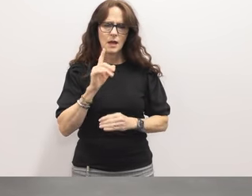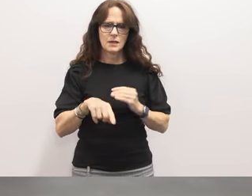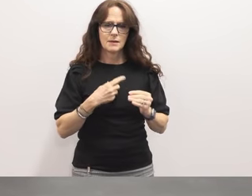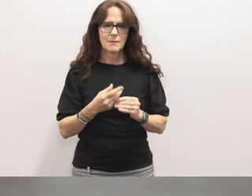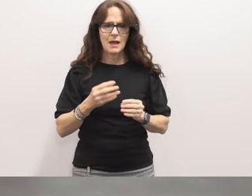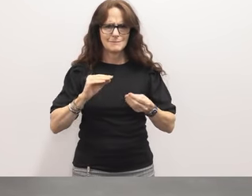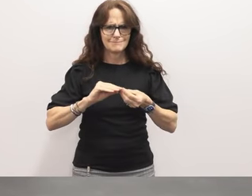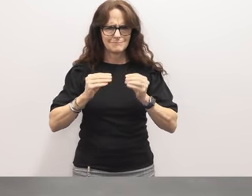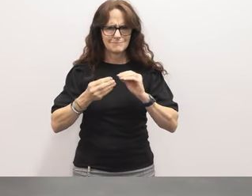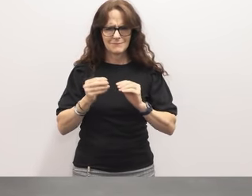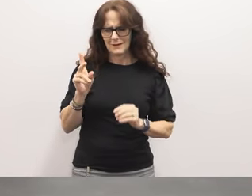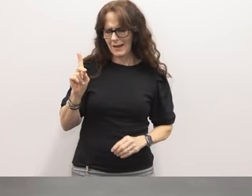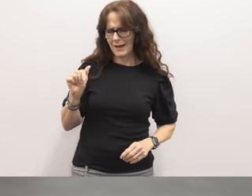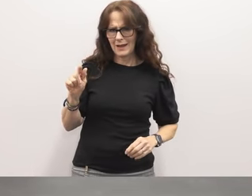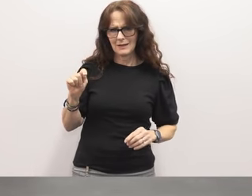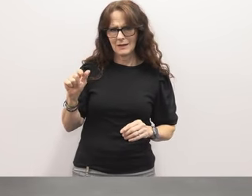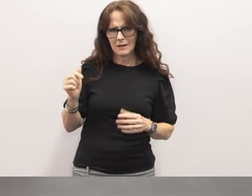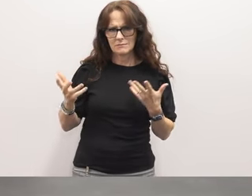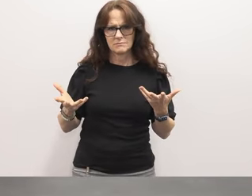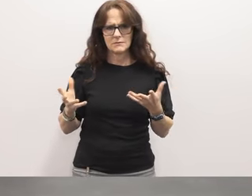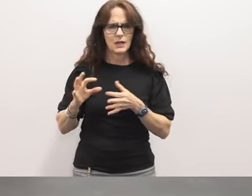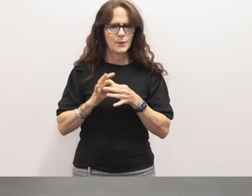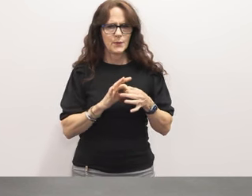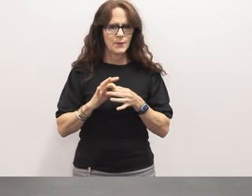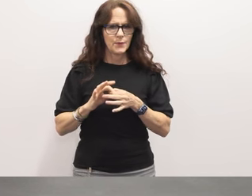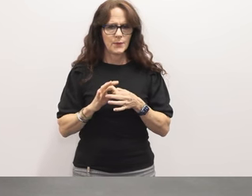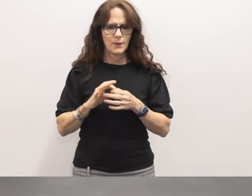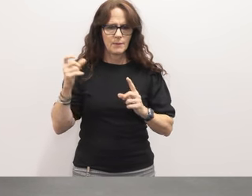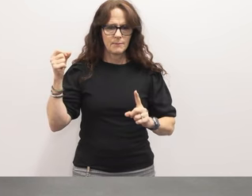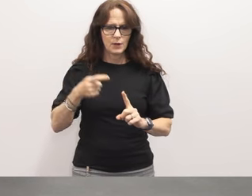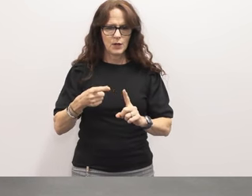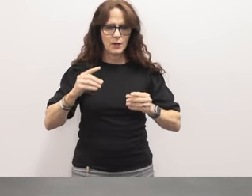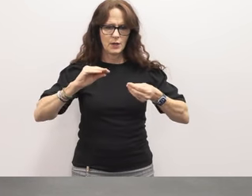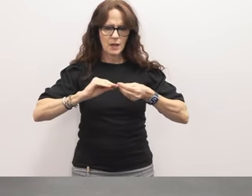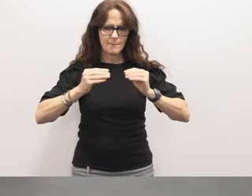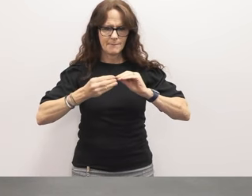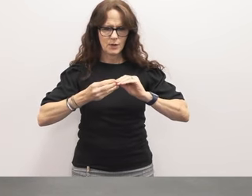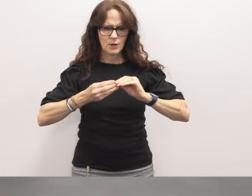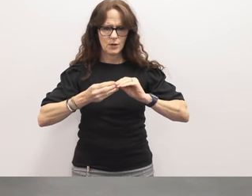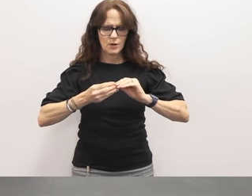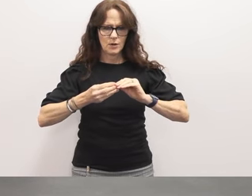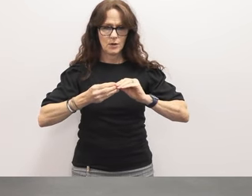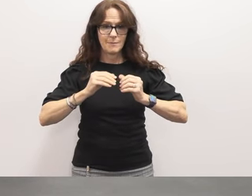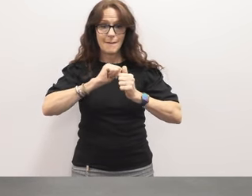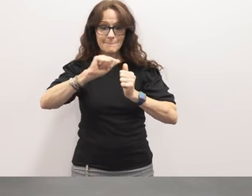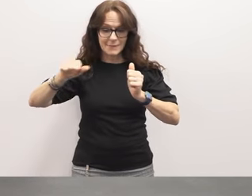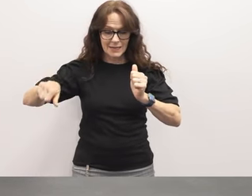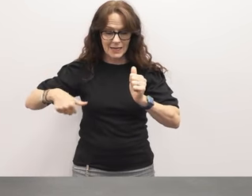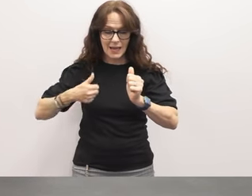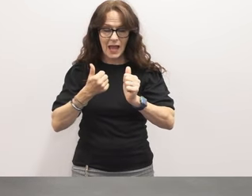Data usually is associated with a particular number, but behind the data, there's always a story.